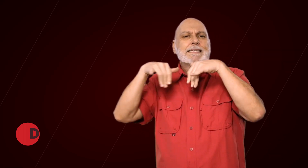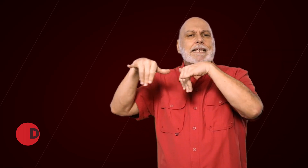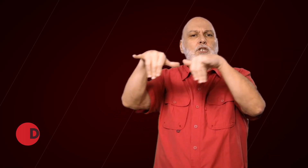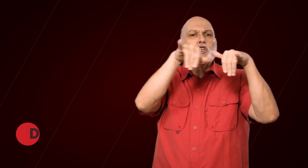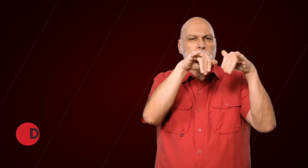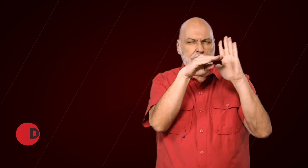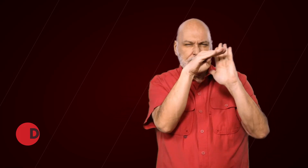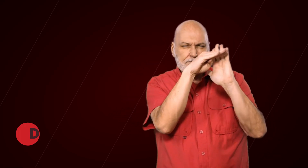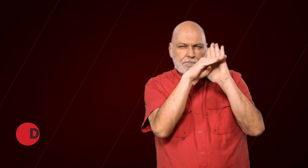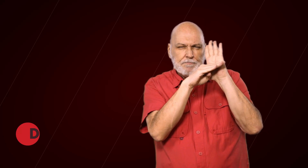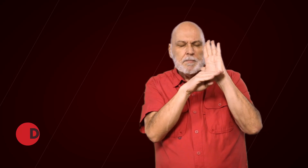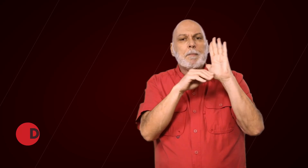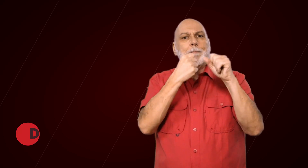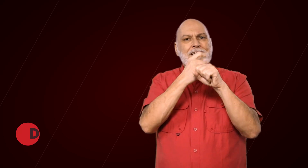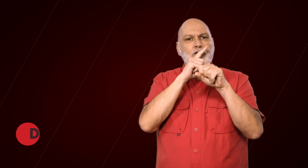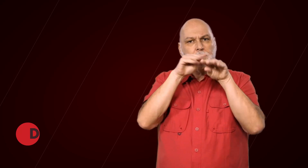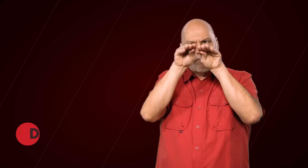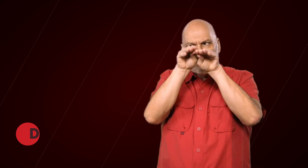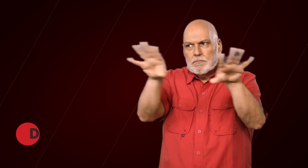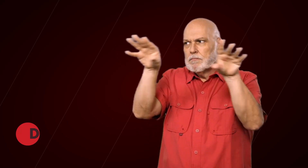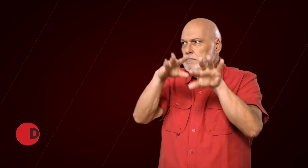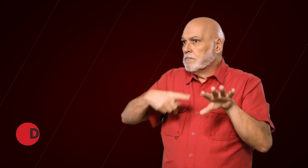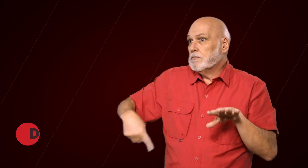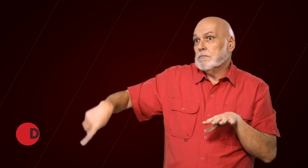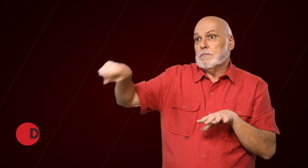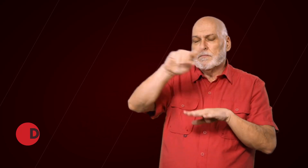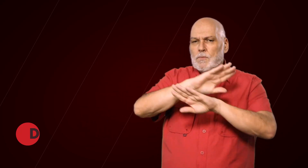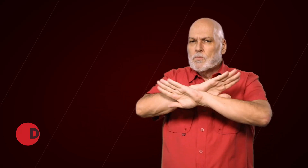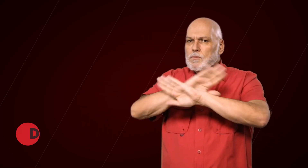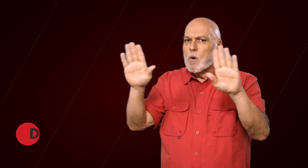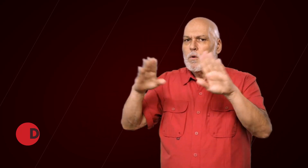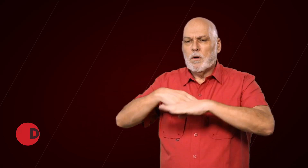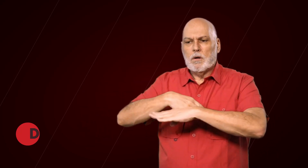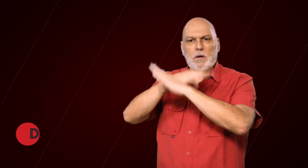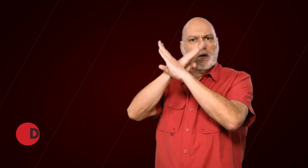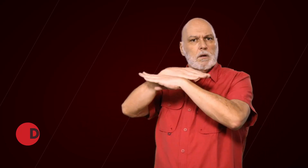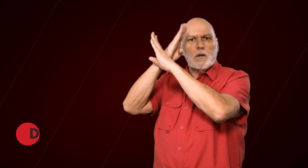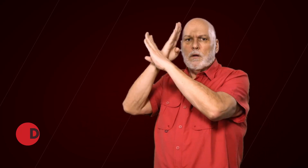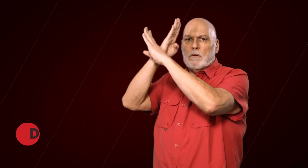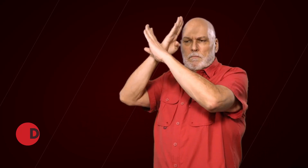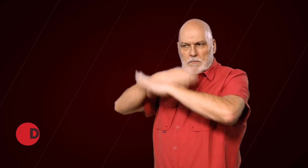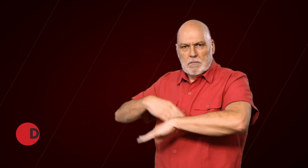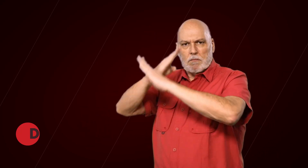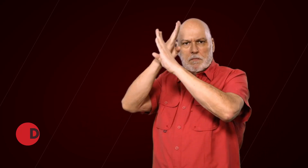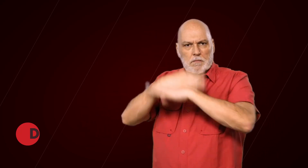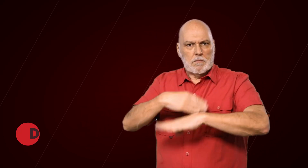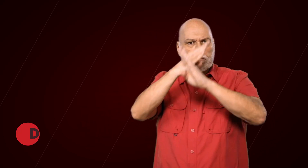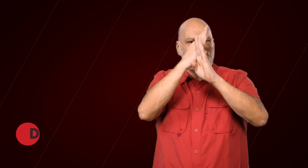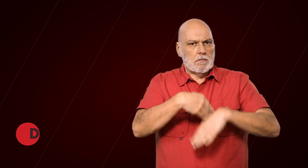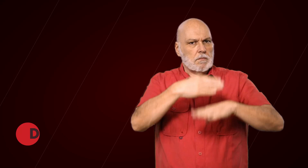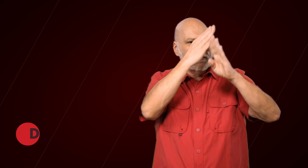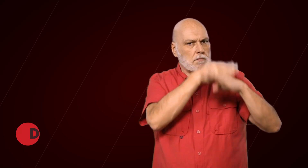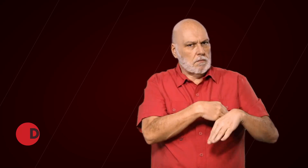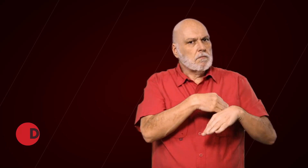to address systematic barriers.